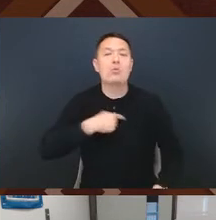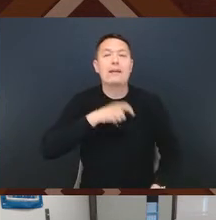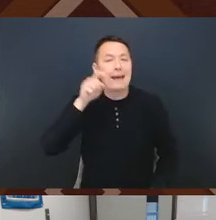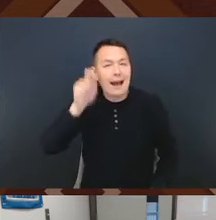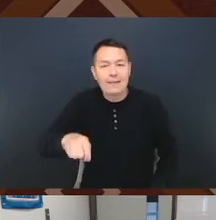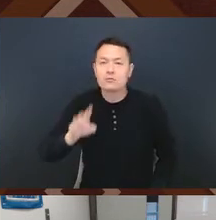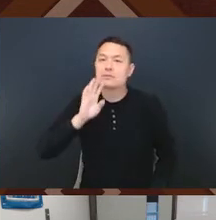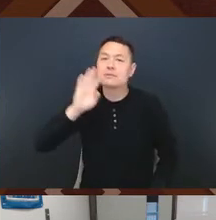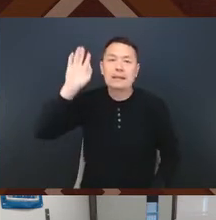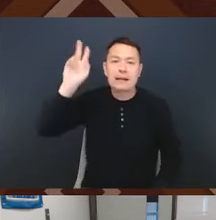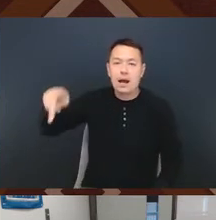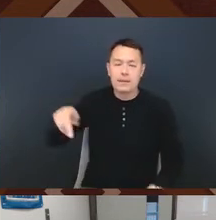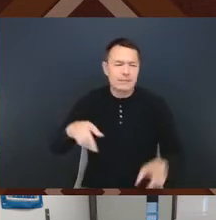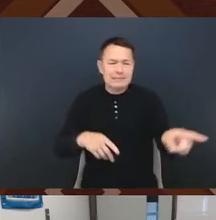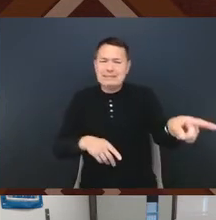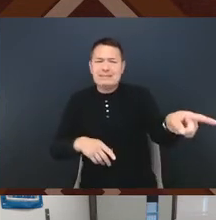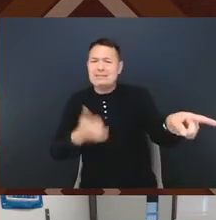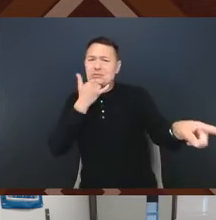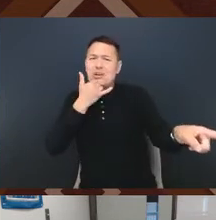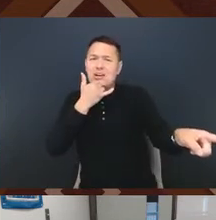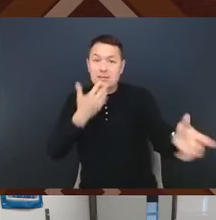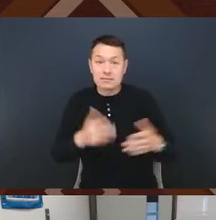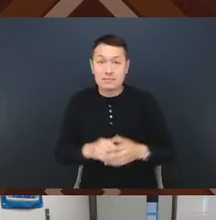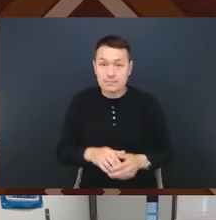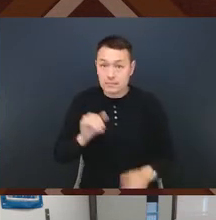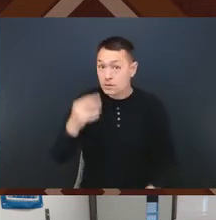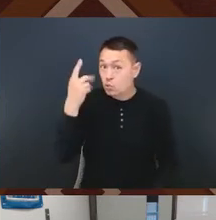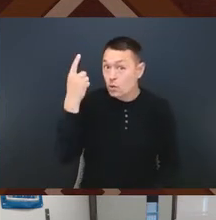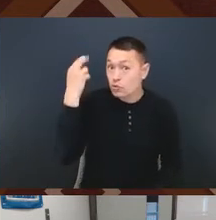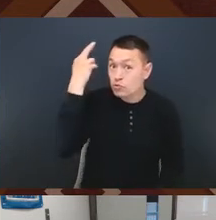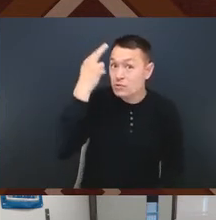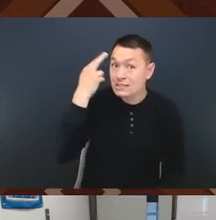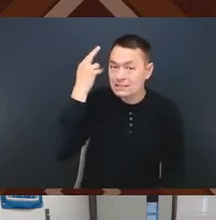It's one of the reasons why, why, why these things are allowed to happen